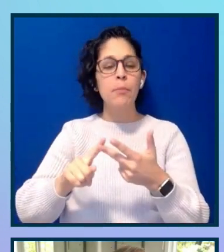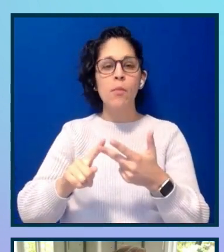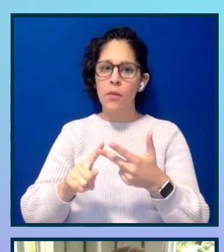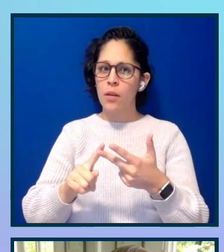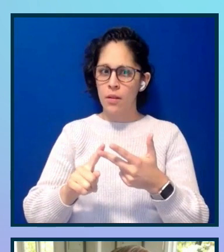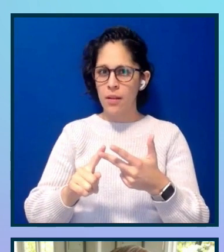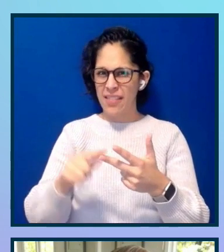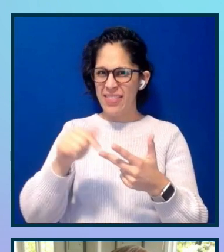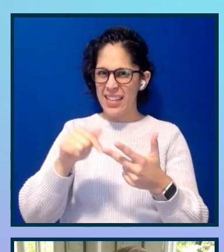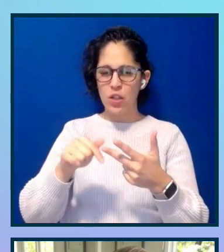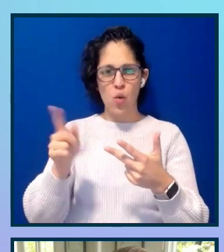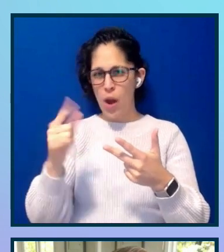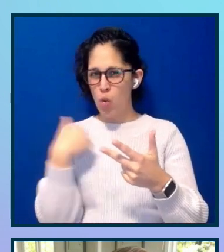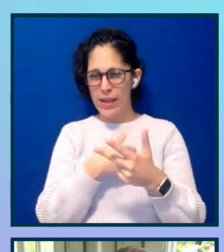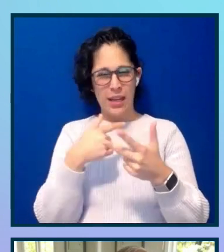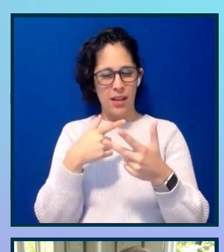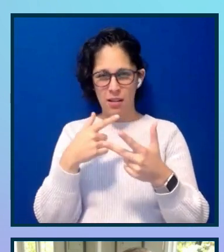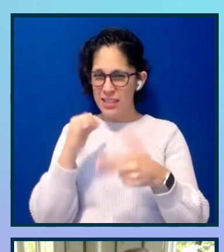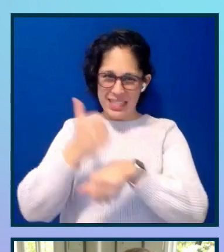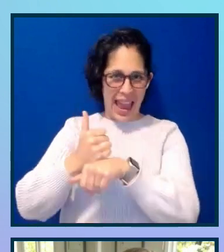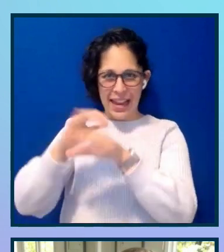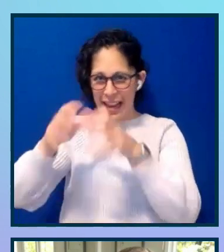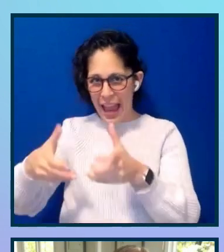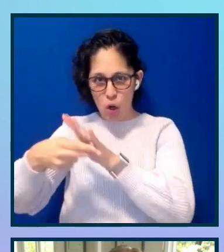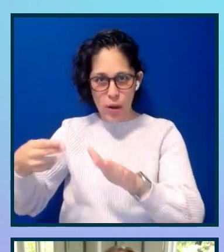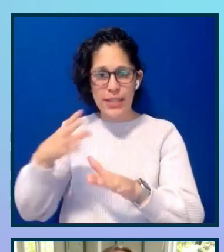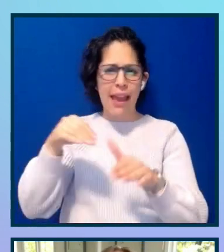to categorize and put access controls,